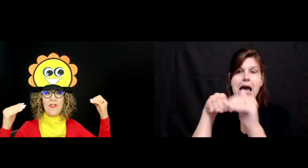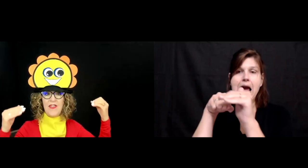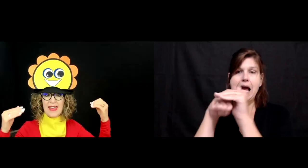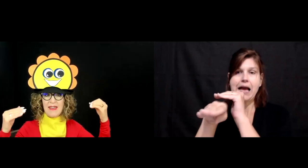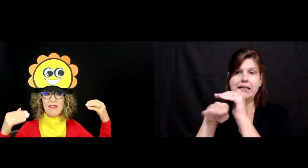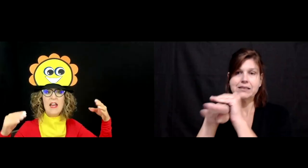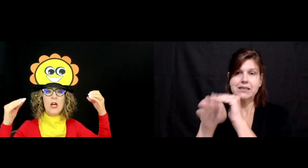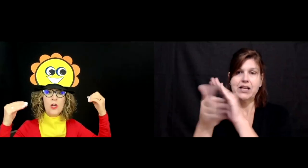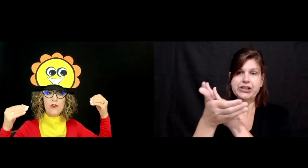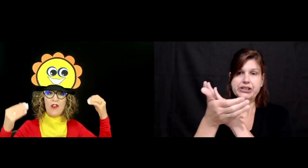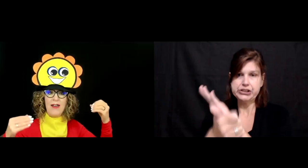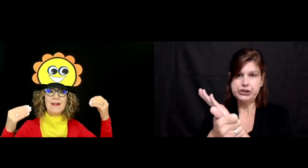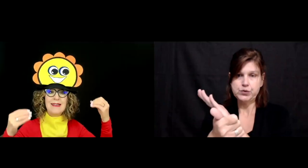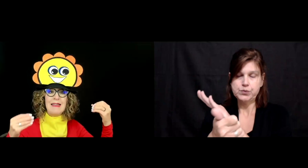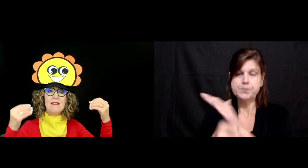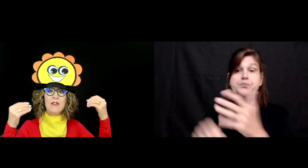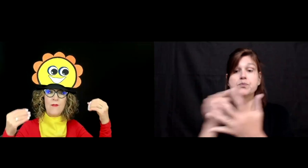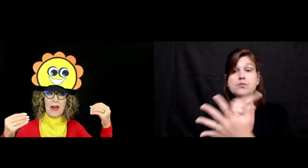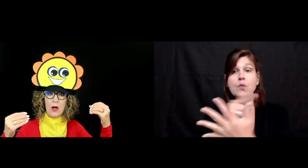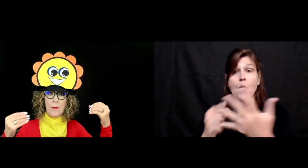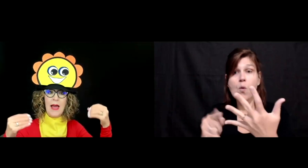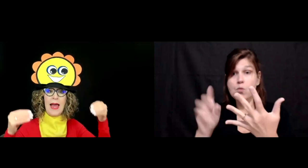the things your child needs to develop